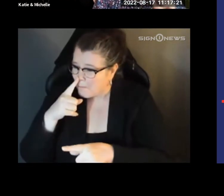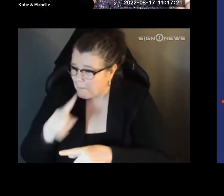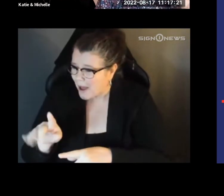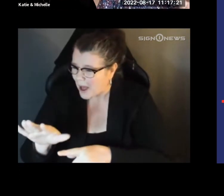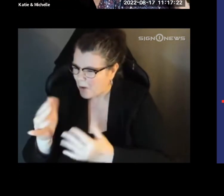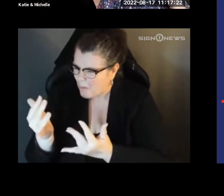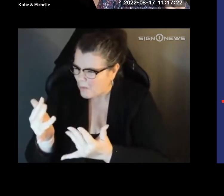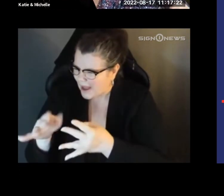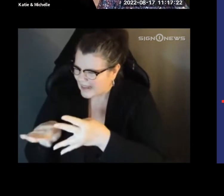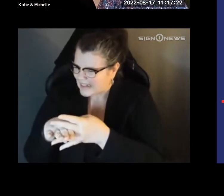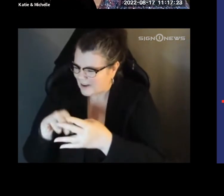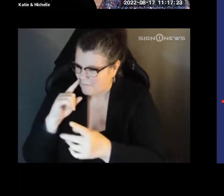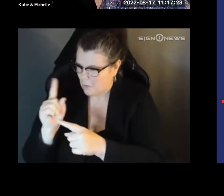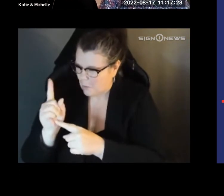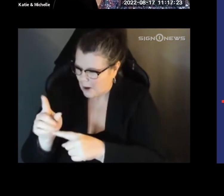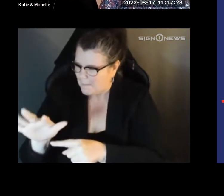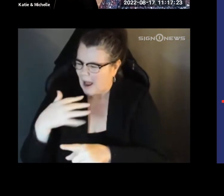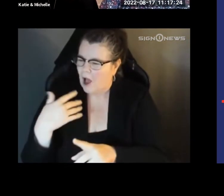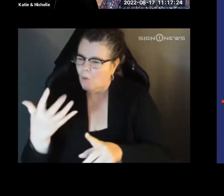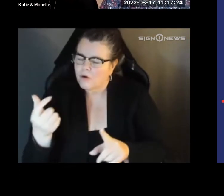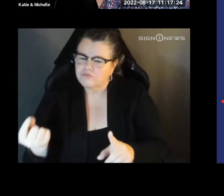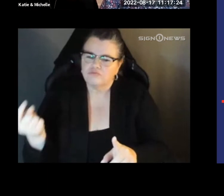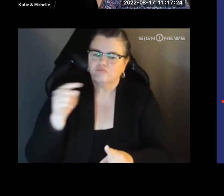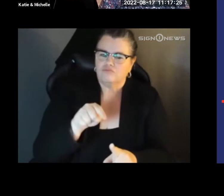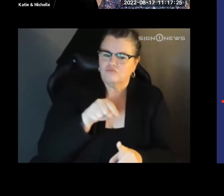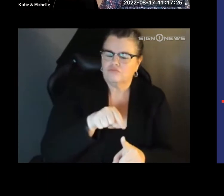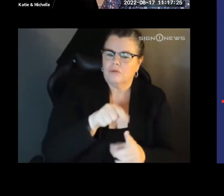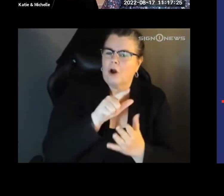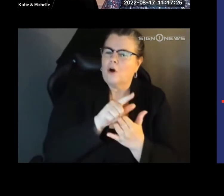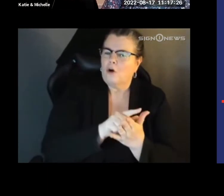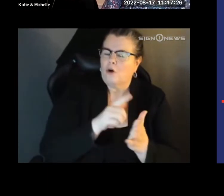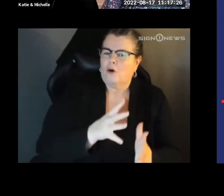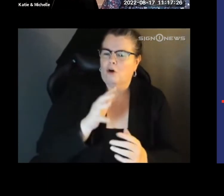I wanted to go back to the attorney general because John put something in the chat box that